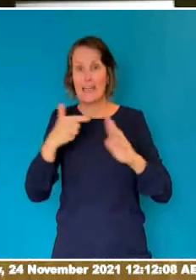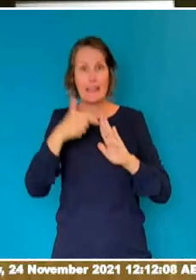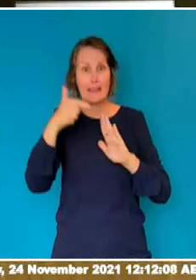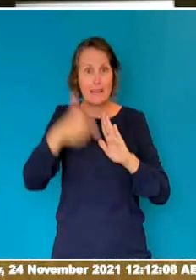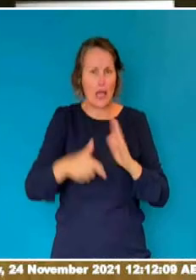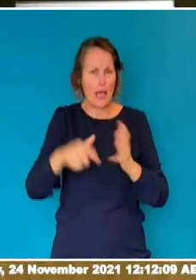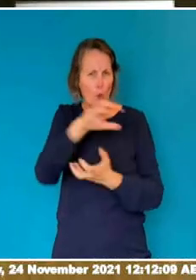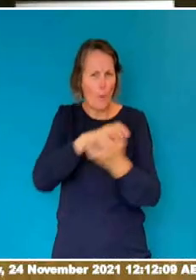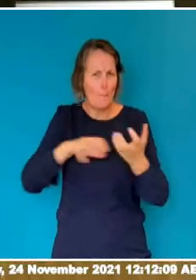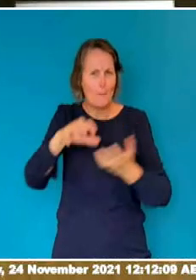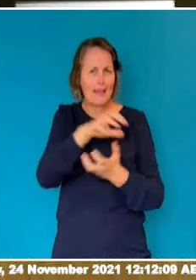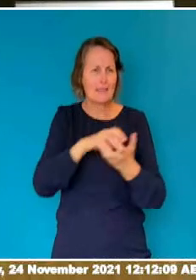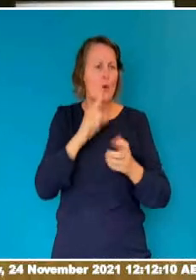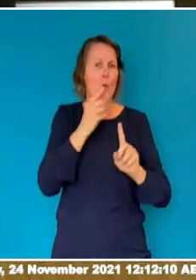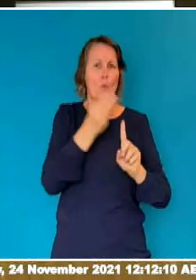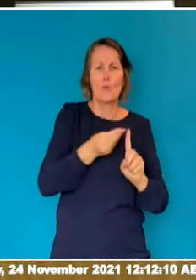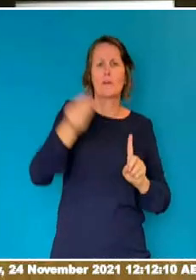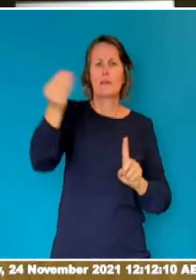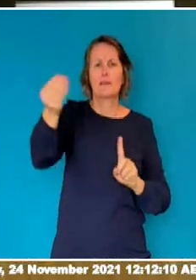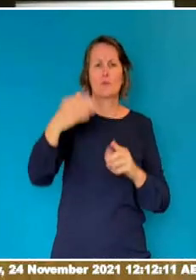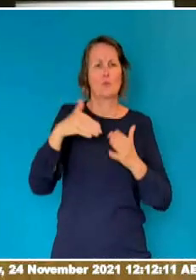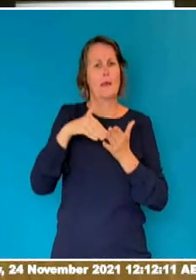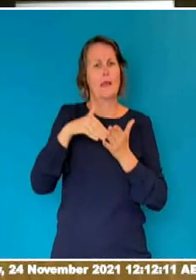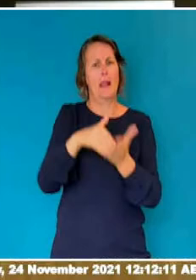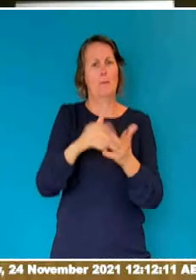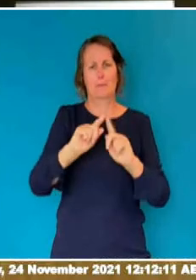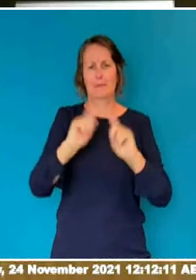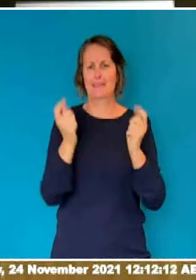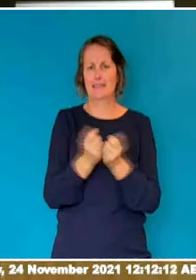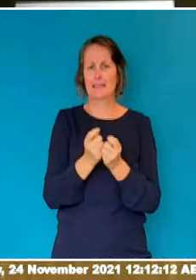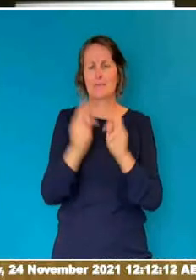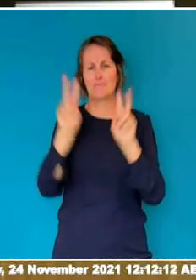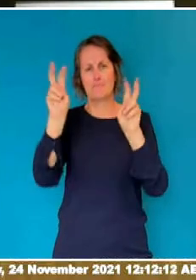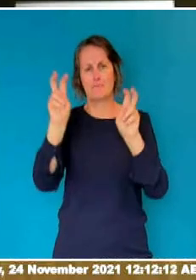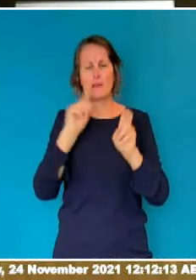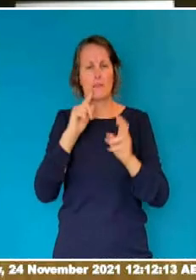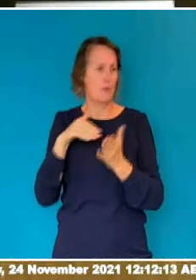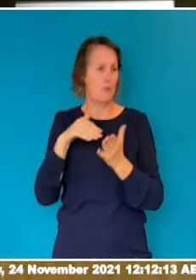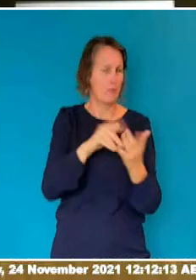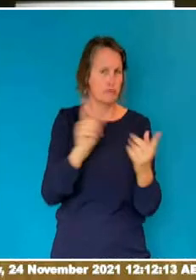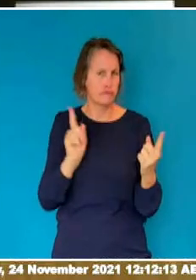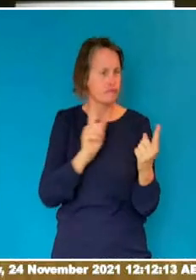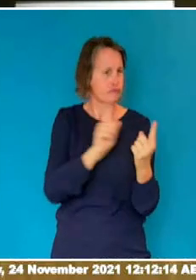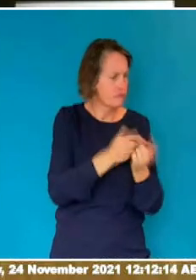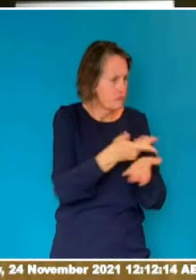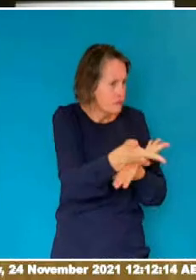to one of my health team members who will work with the individual and the managers to